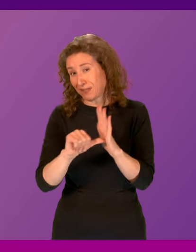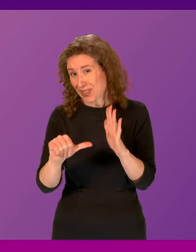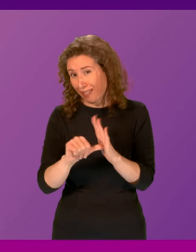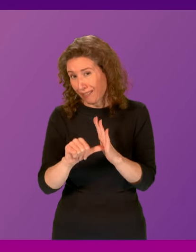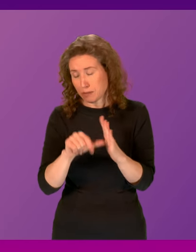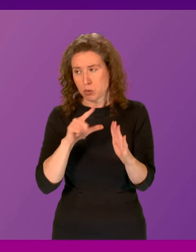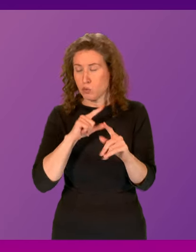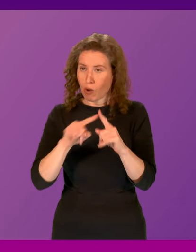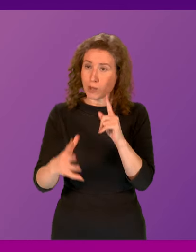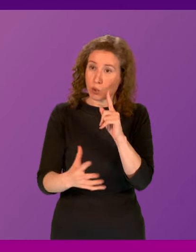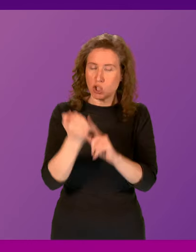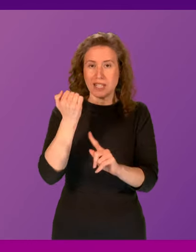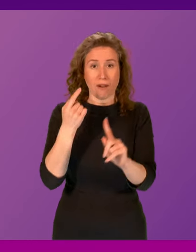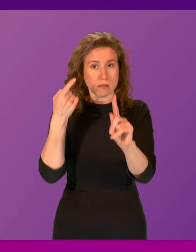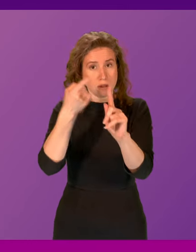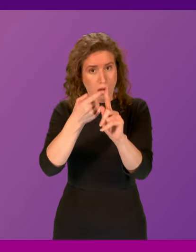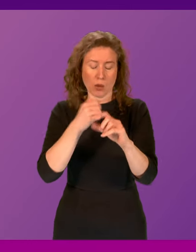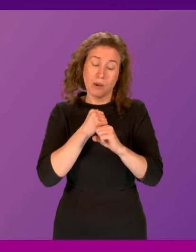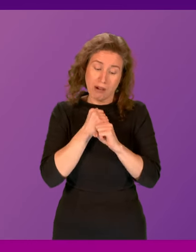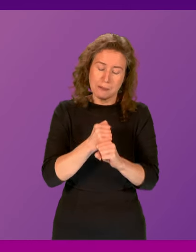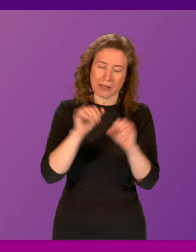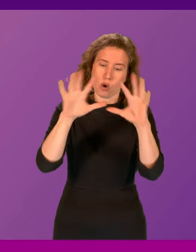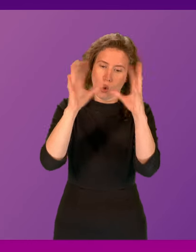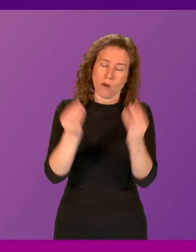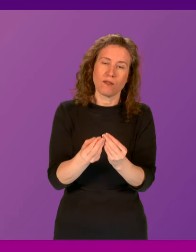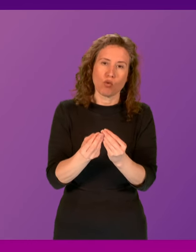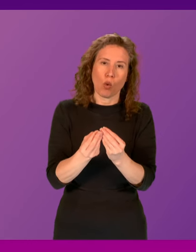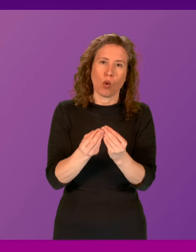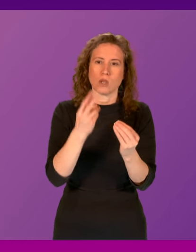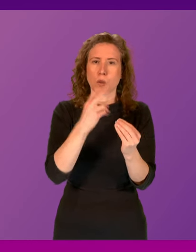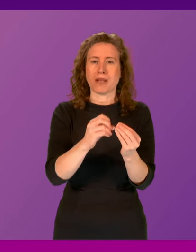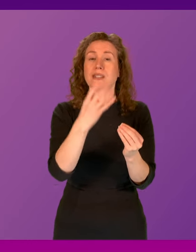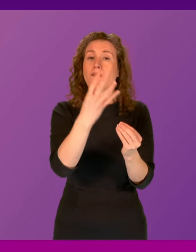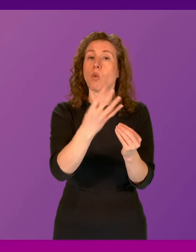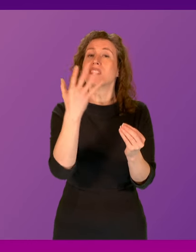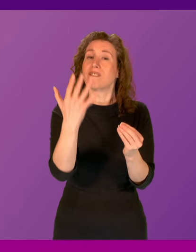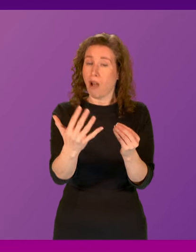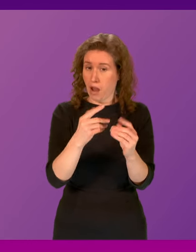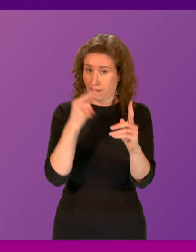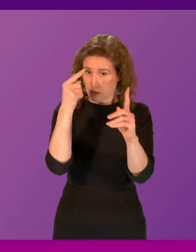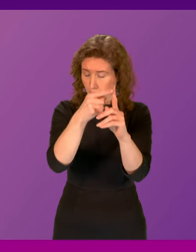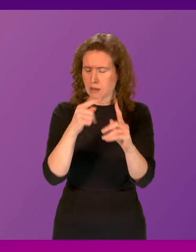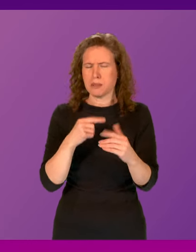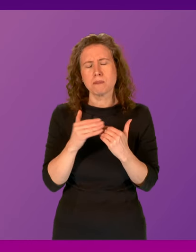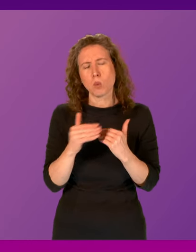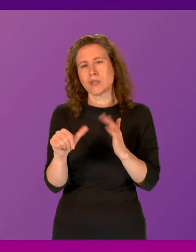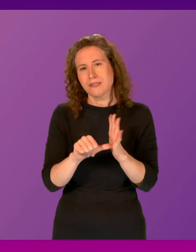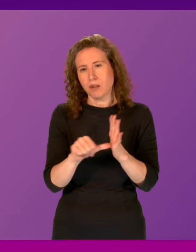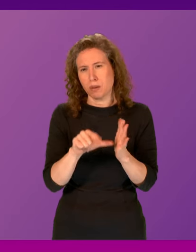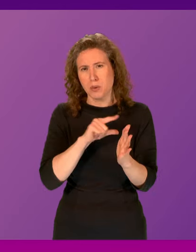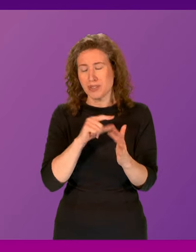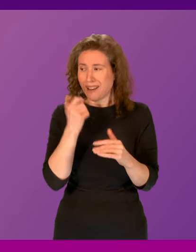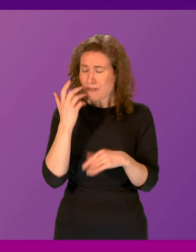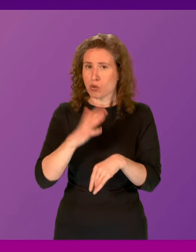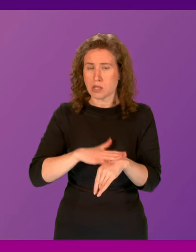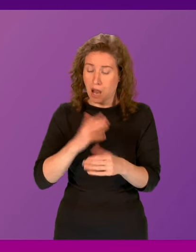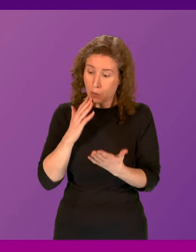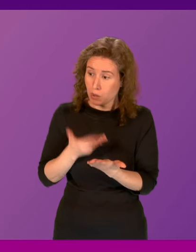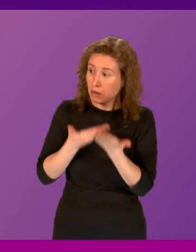our targets, including the overall 2045 target, to which we are committed, is the fact that, every time that we bring measures to the chamber to tackle the climate crisis, be it the